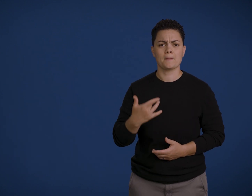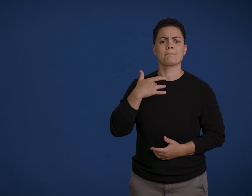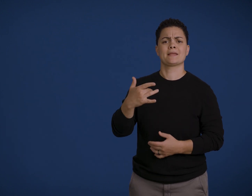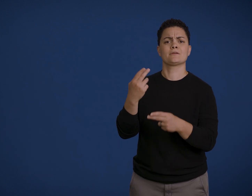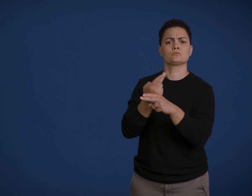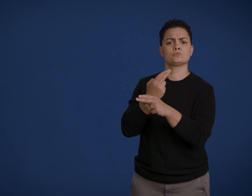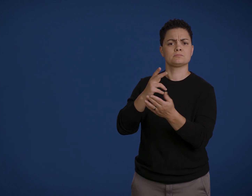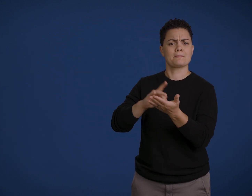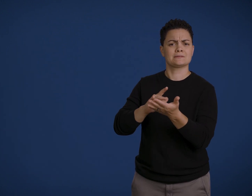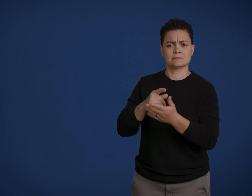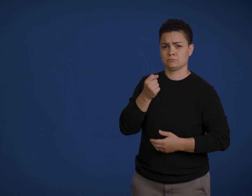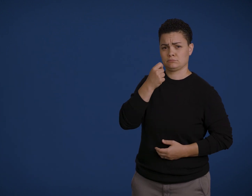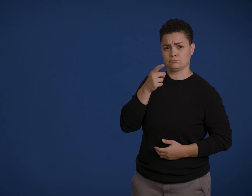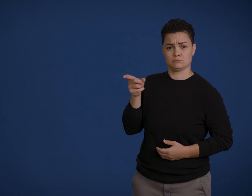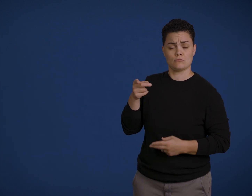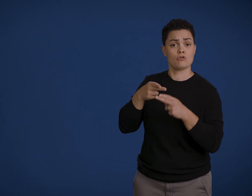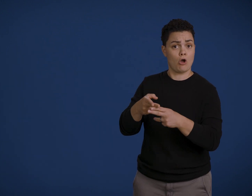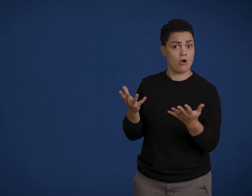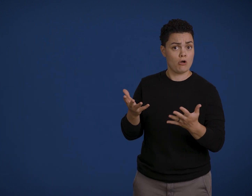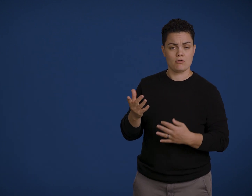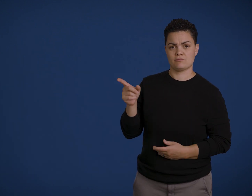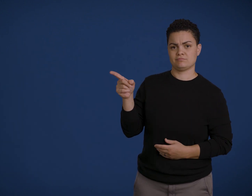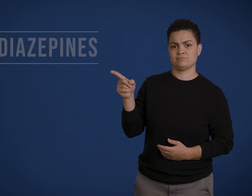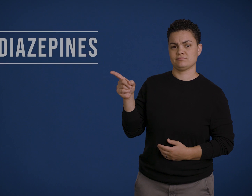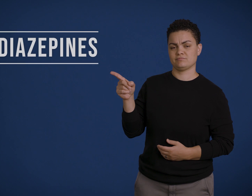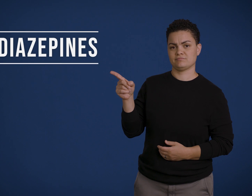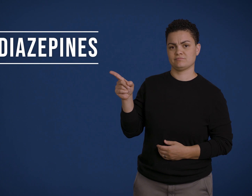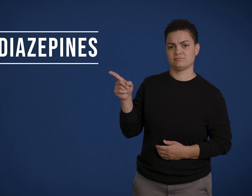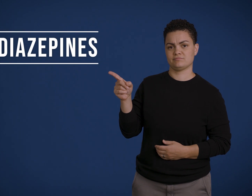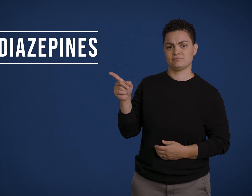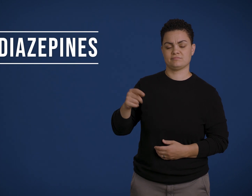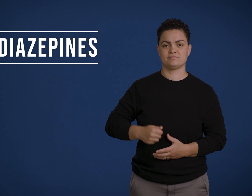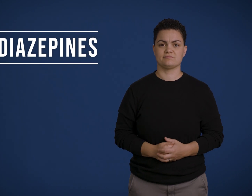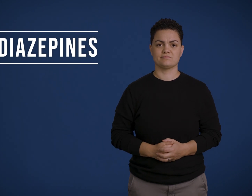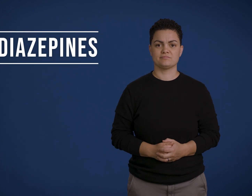The main medication class used in alcohol detox is benzodiazepines,